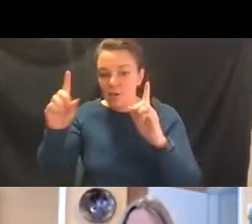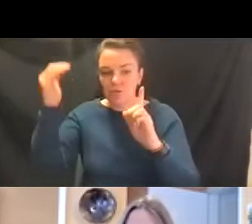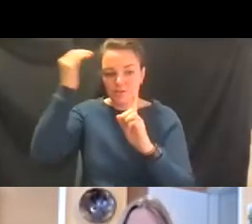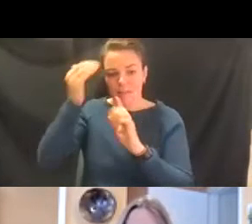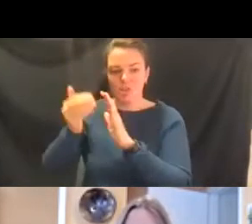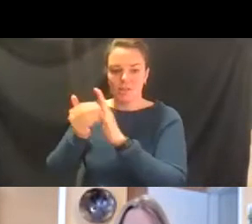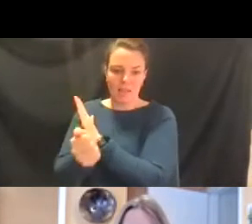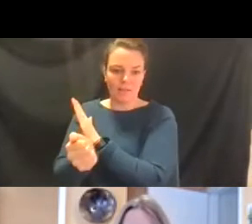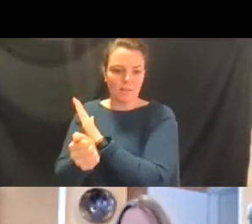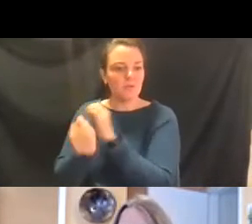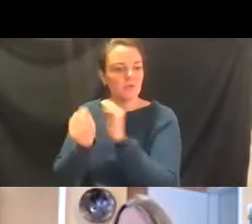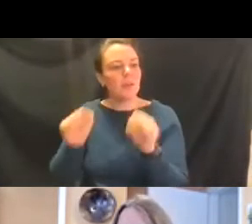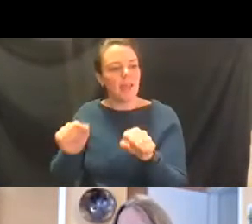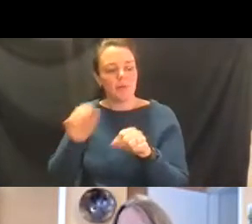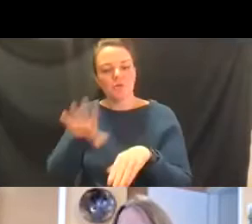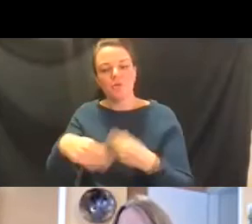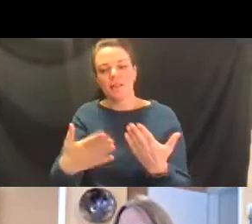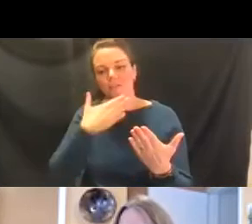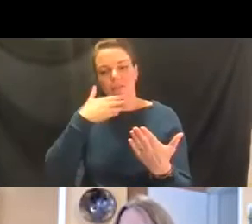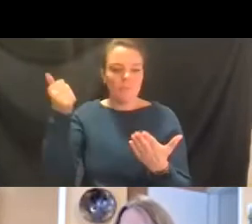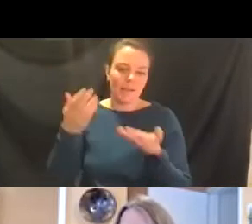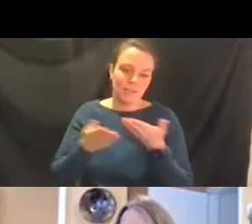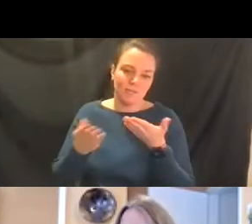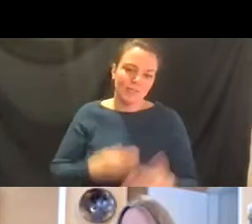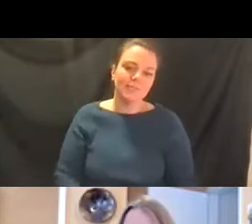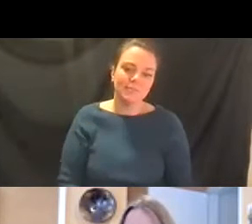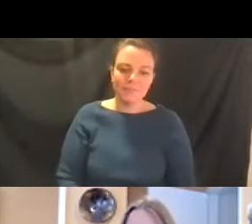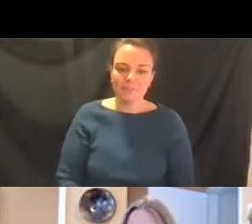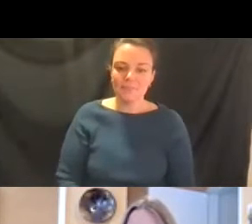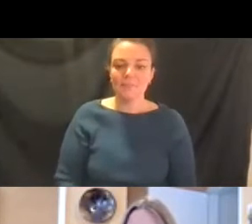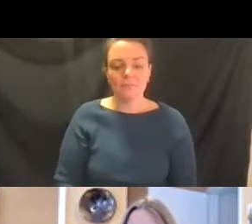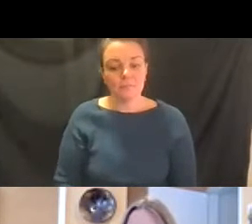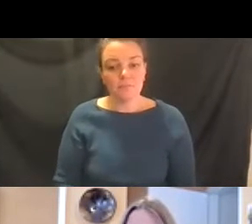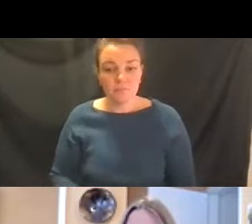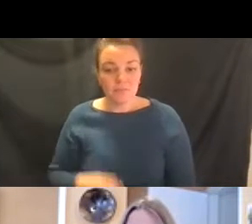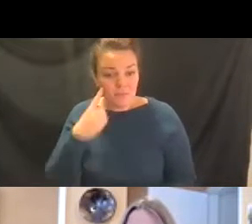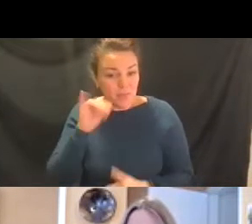able to deliver the highest quality of care for this population who you know in all reality has